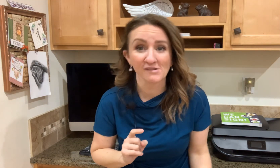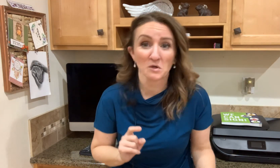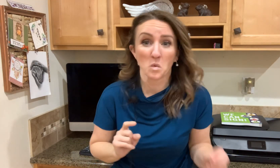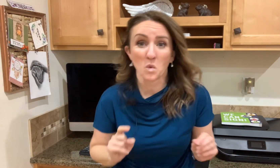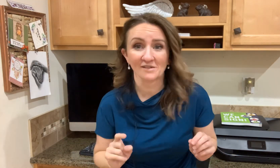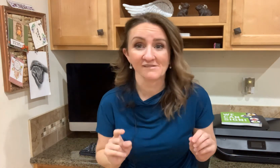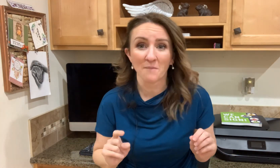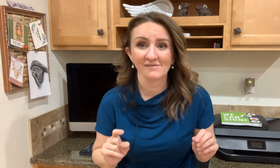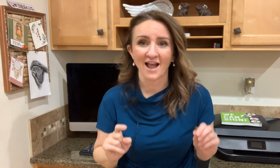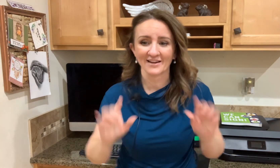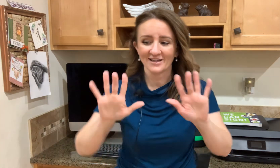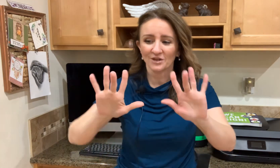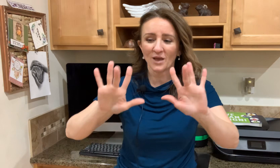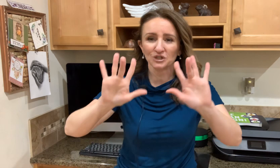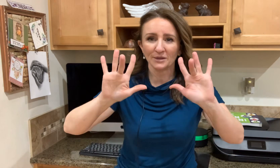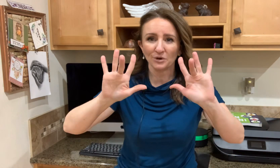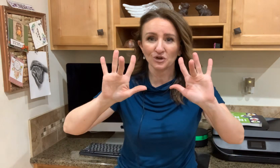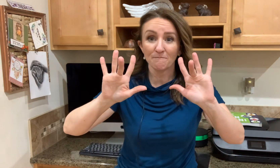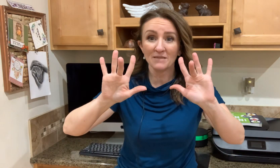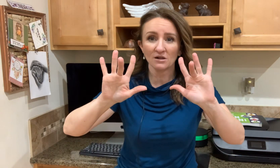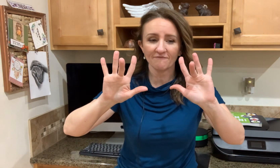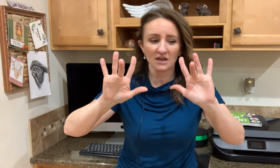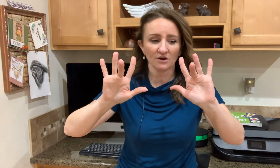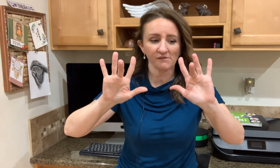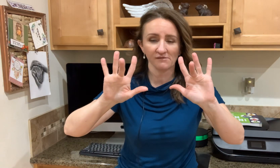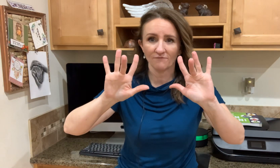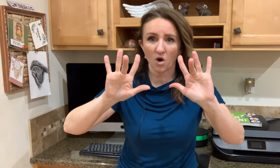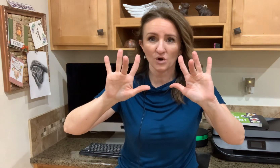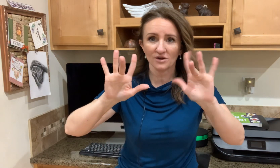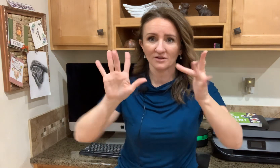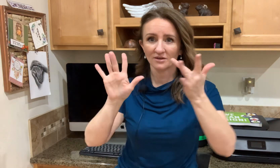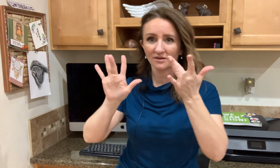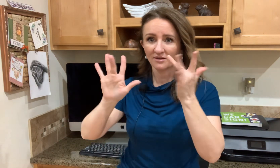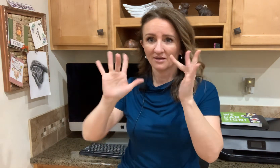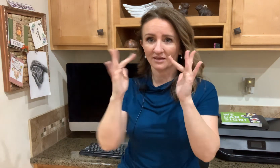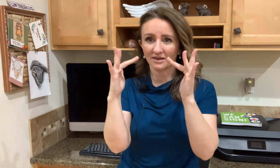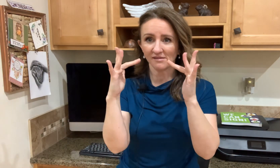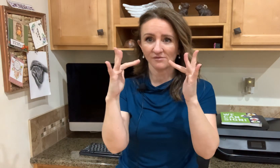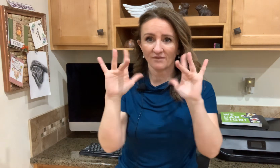the "what's up" sign, you actually put your middle fingers forward, like this, right